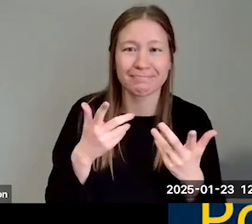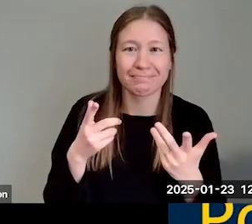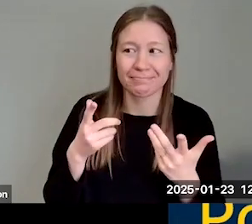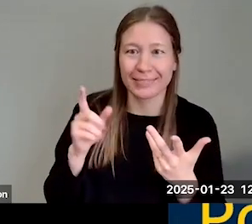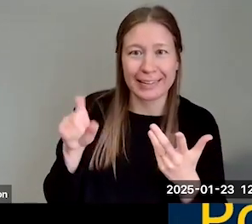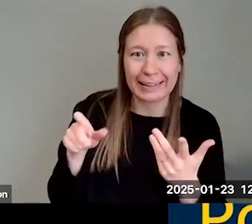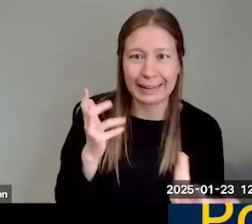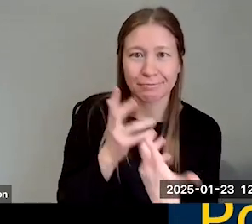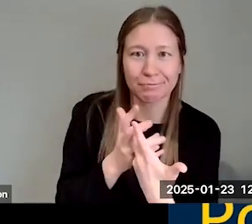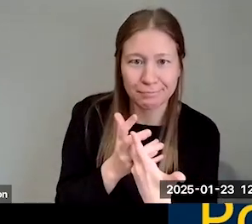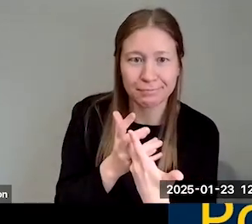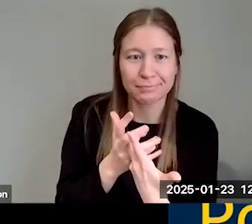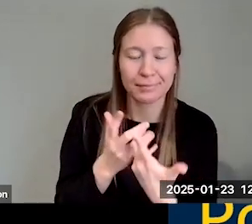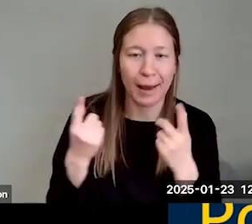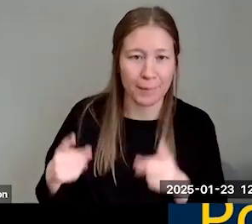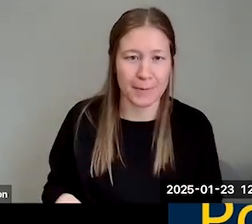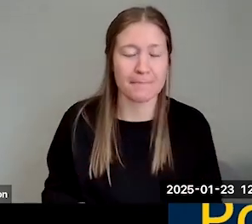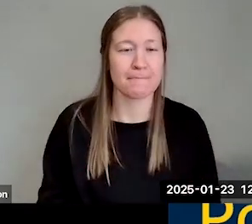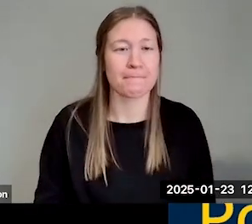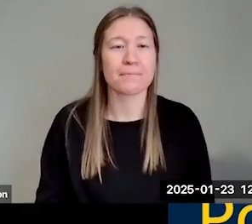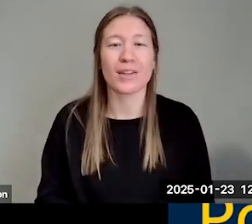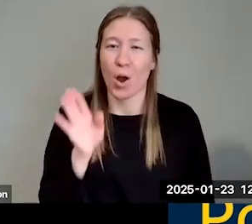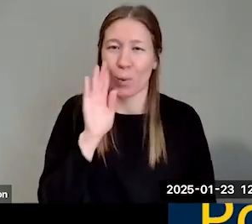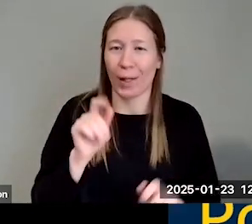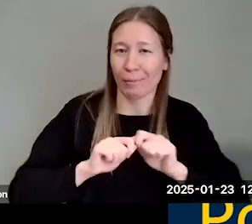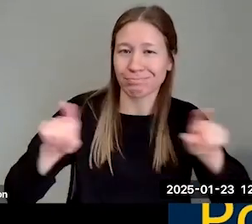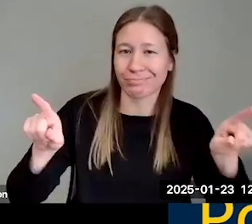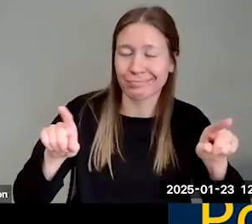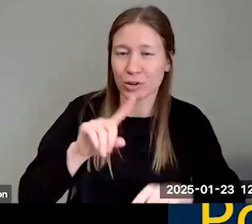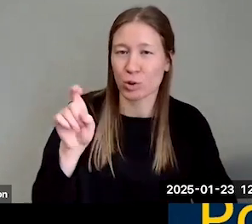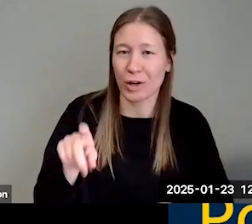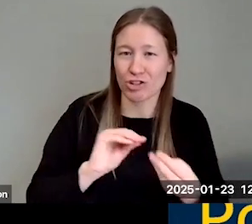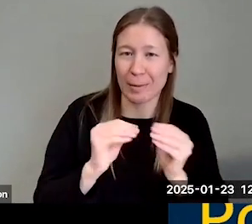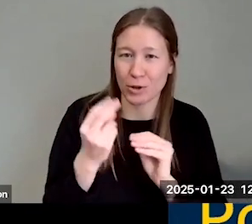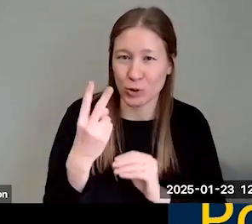So we're gonna launch poll number two, if everything works well.